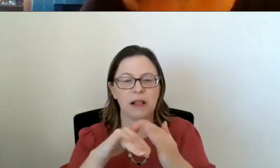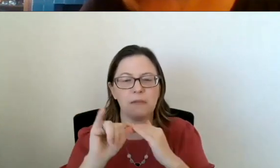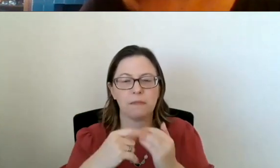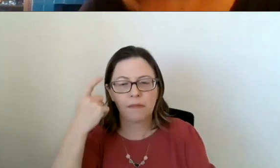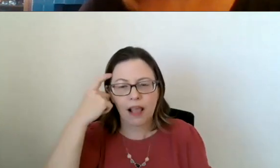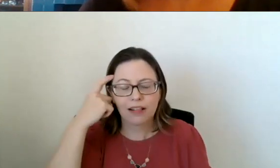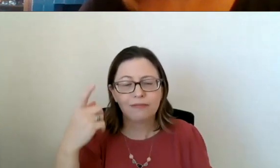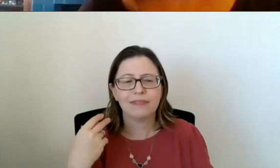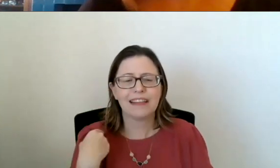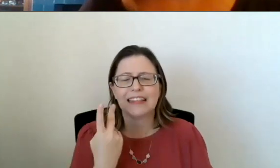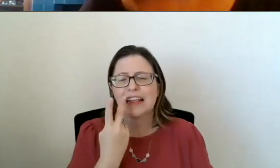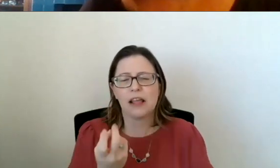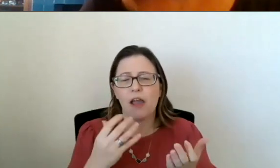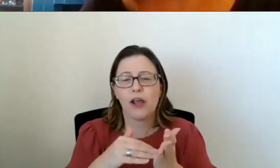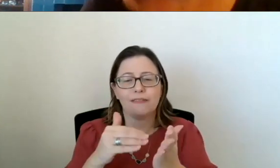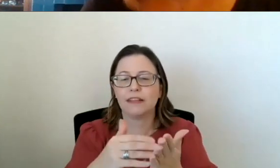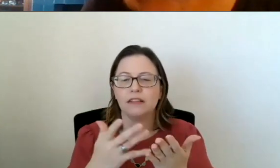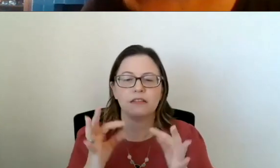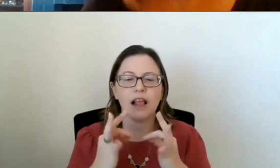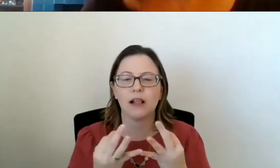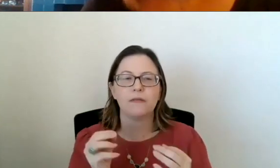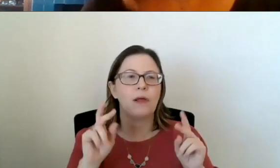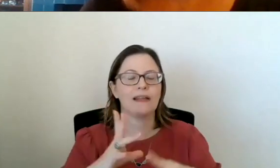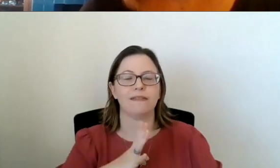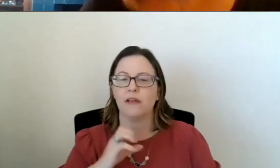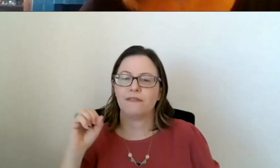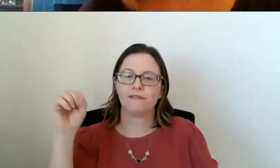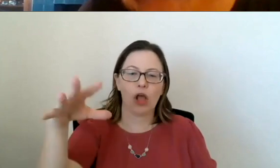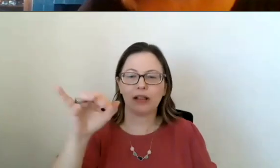the IEP later so just make sure you keep that in mind because that's something we very often see.